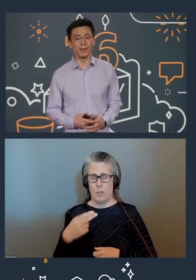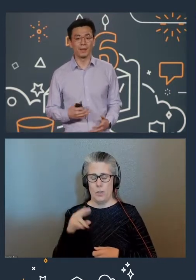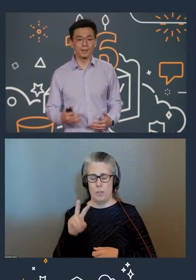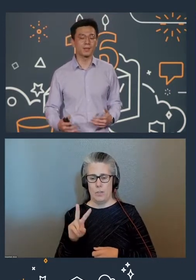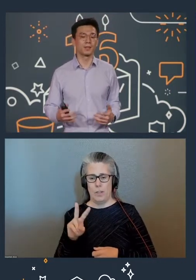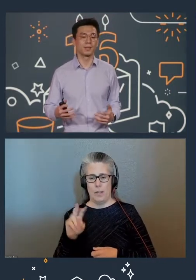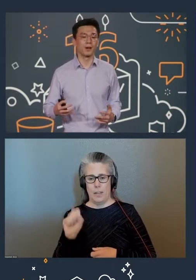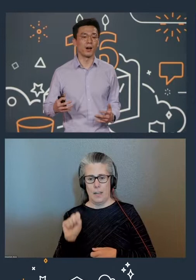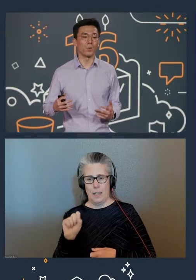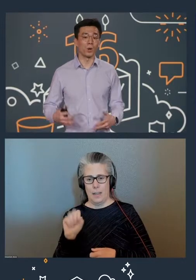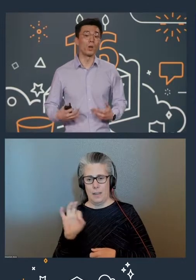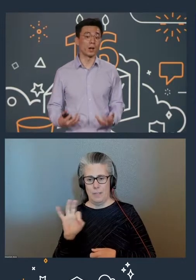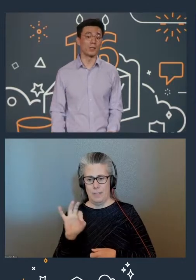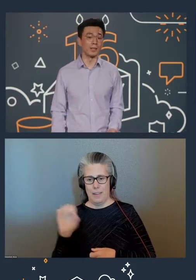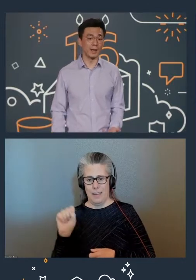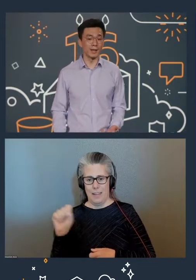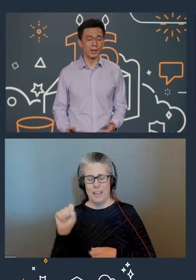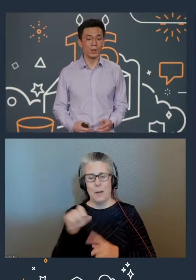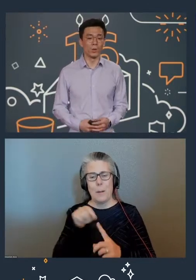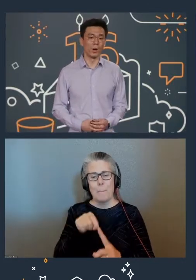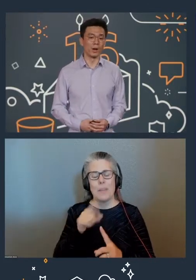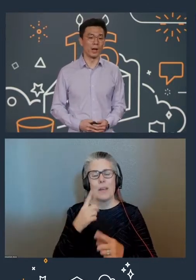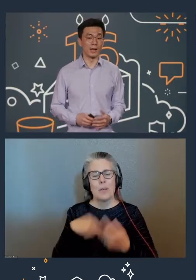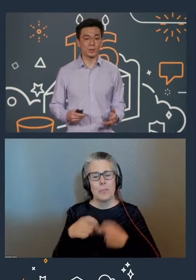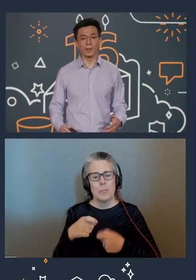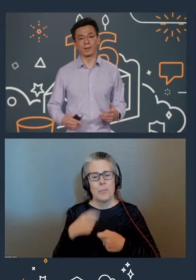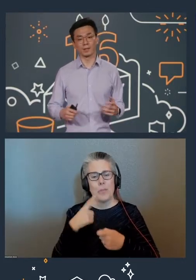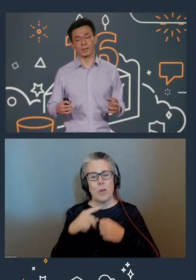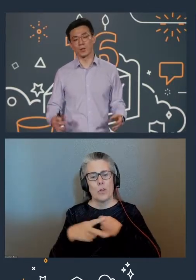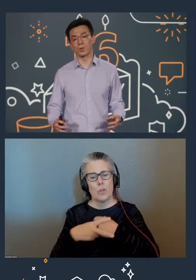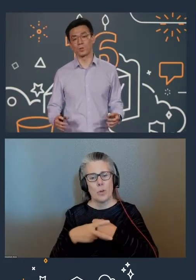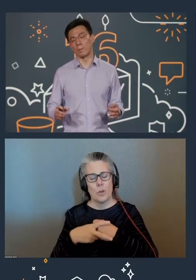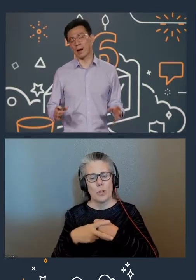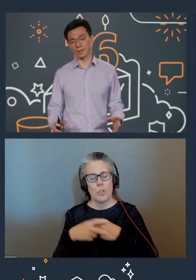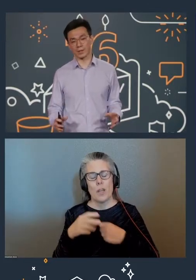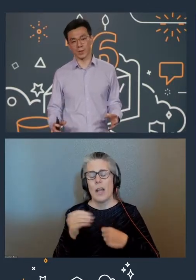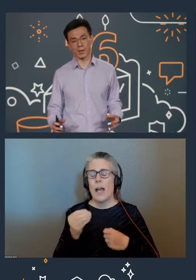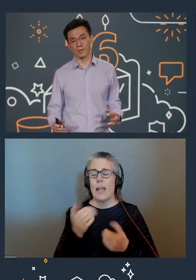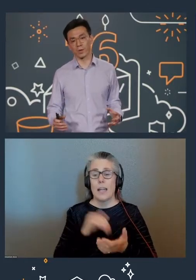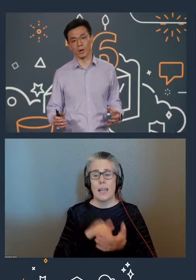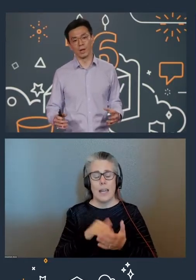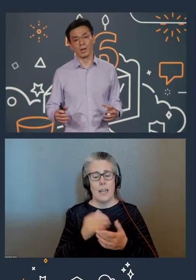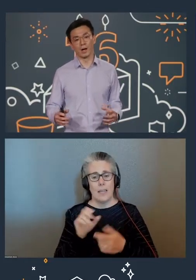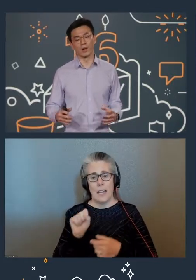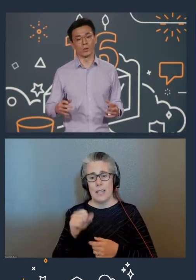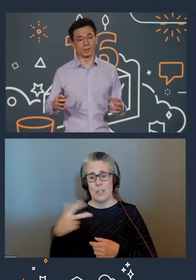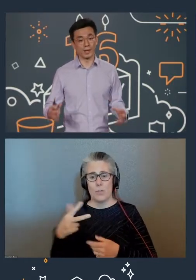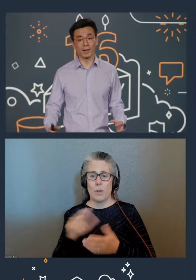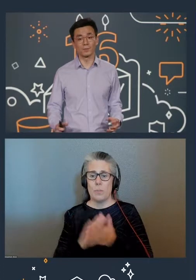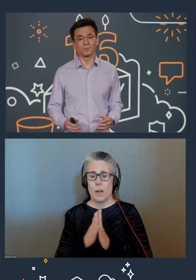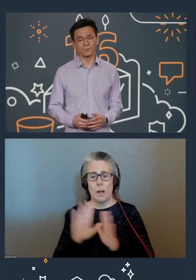And this is where we are today, where S3 is a central repository for your data.